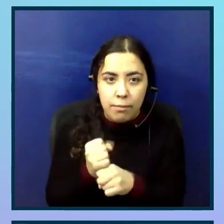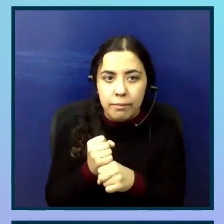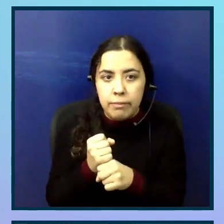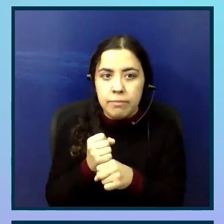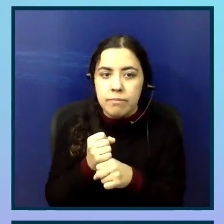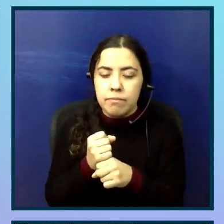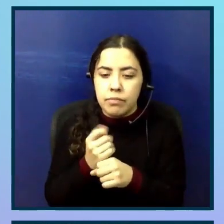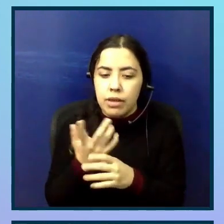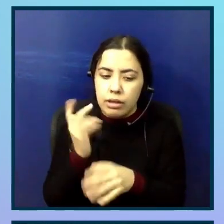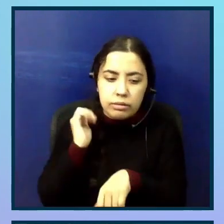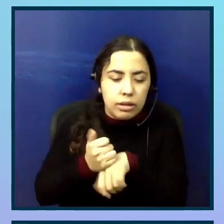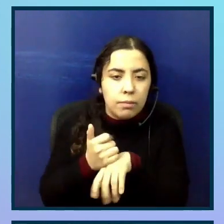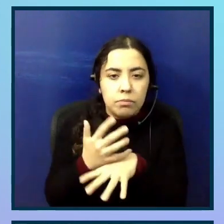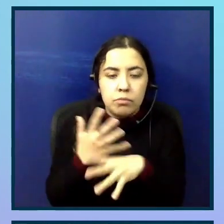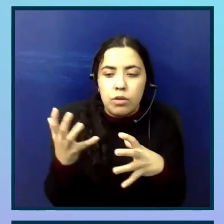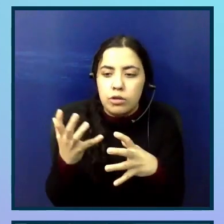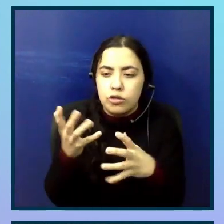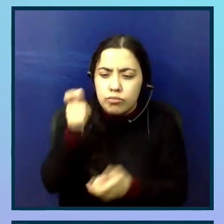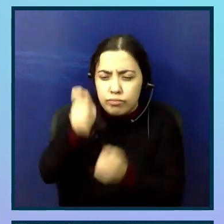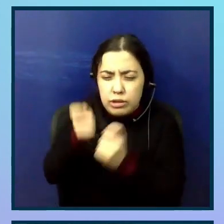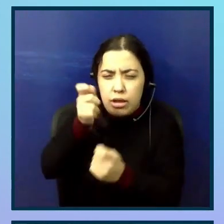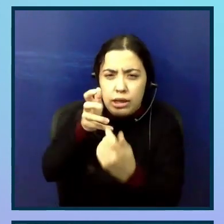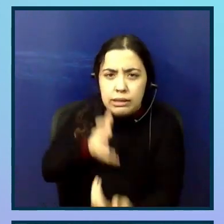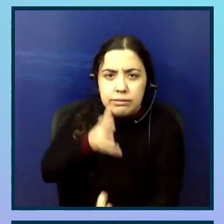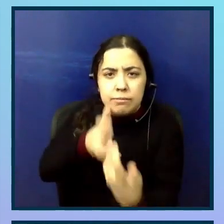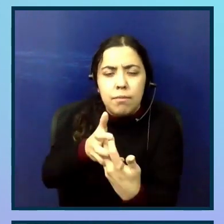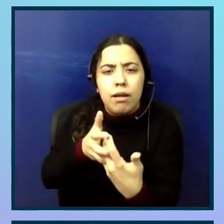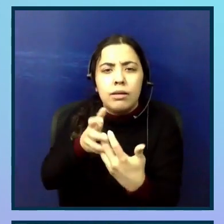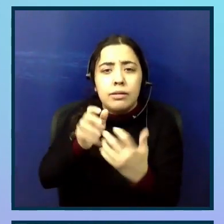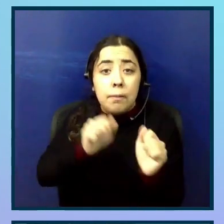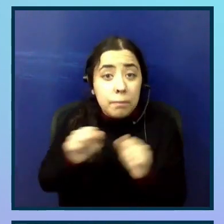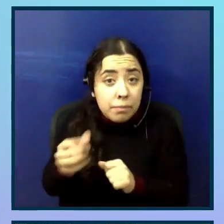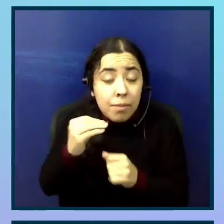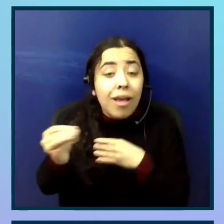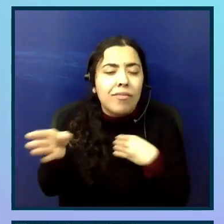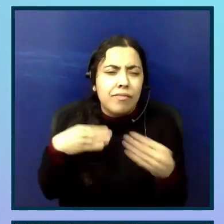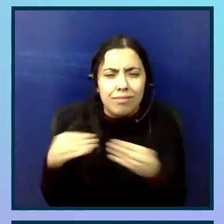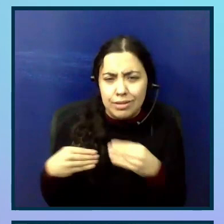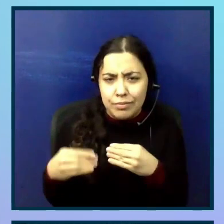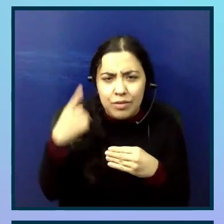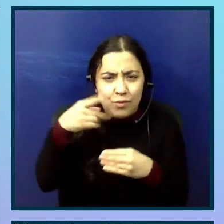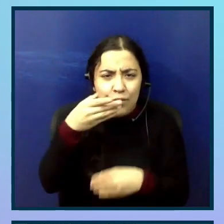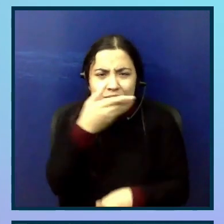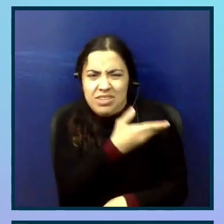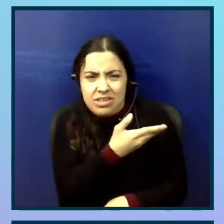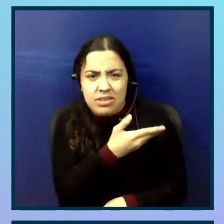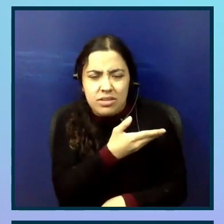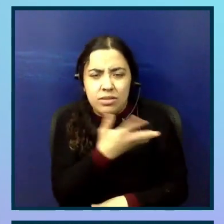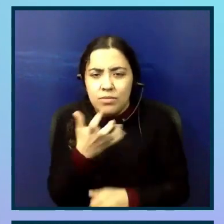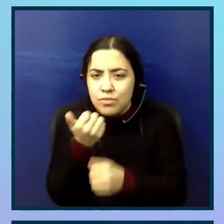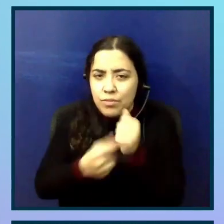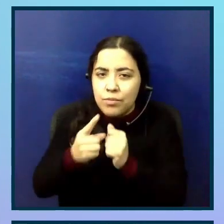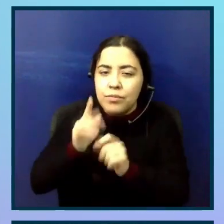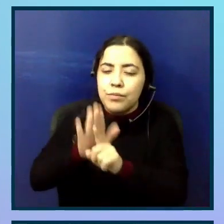and build in as much customizability and flexibility into this feature to give everyone the ability to go out,